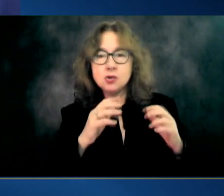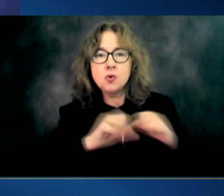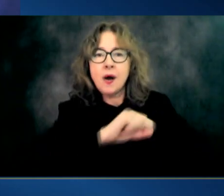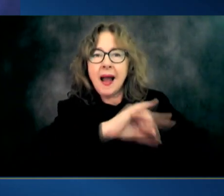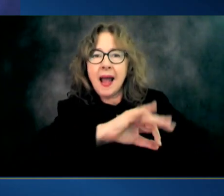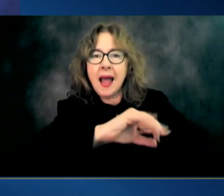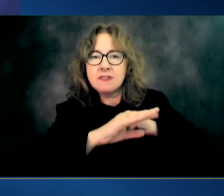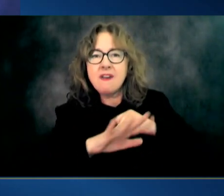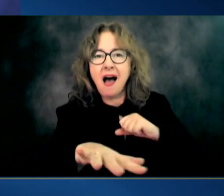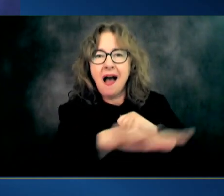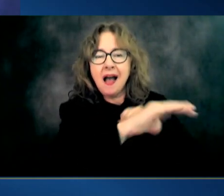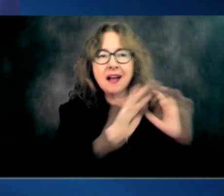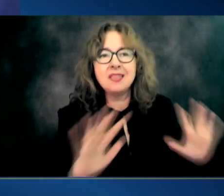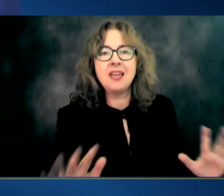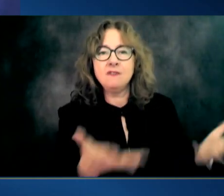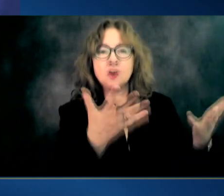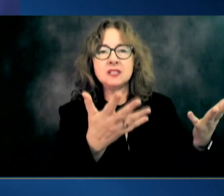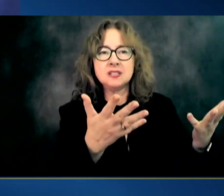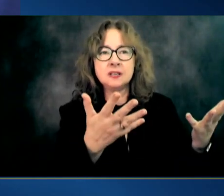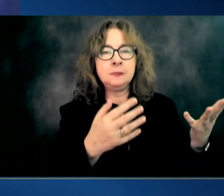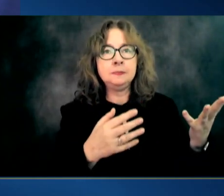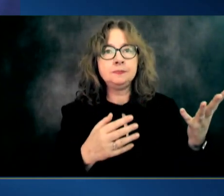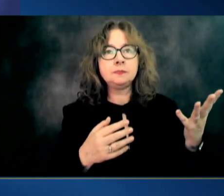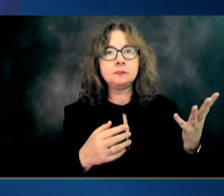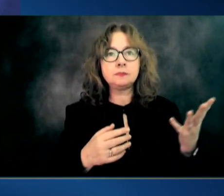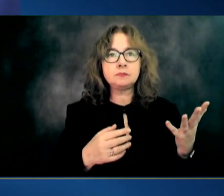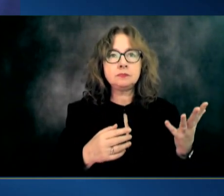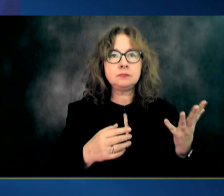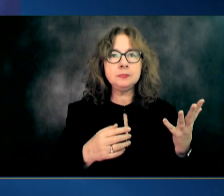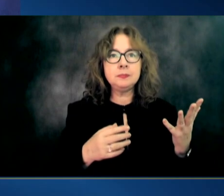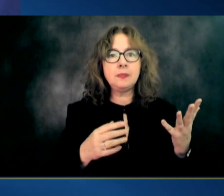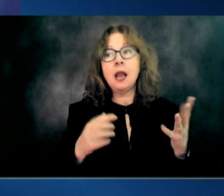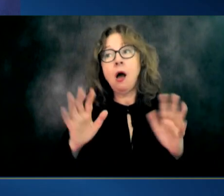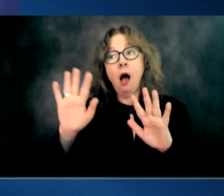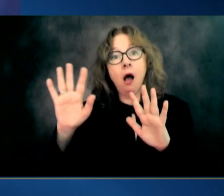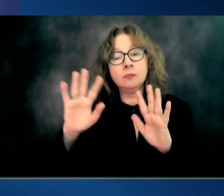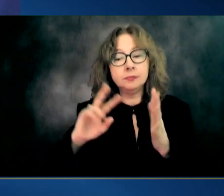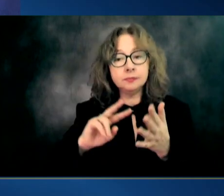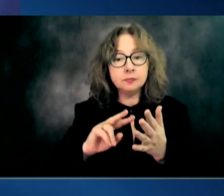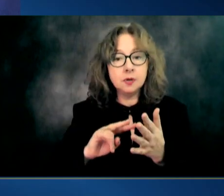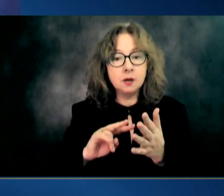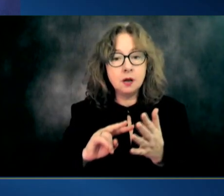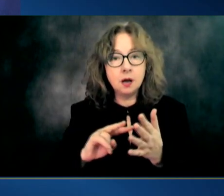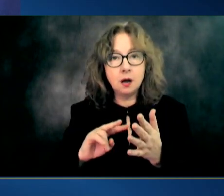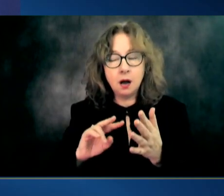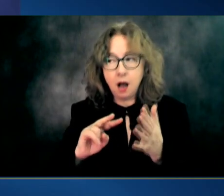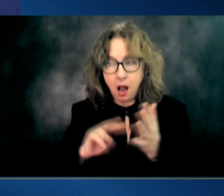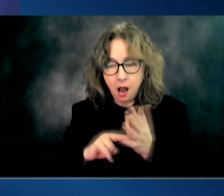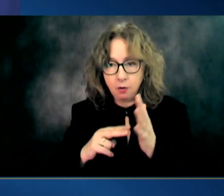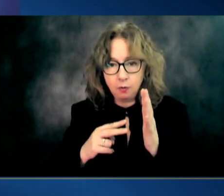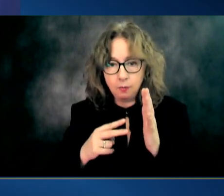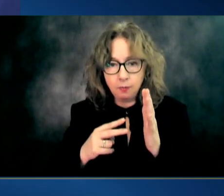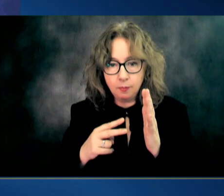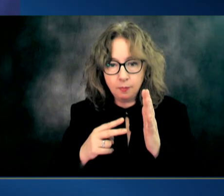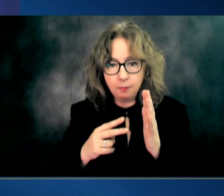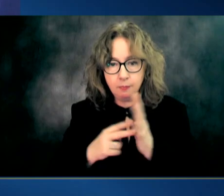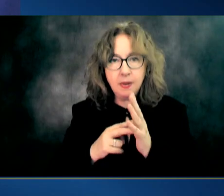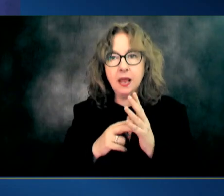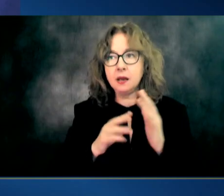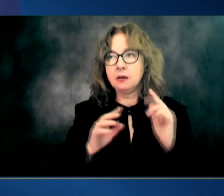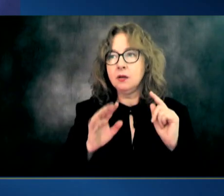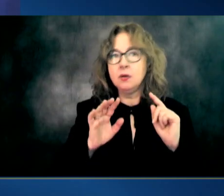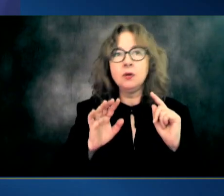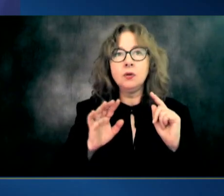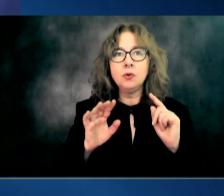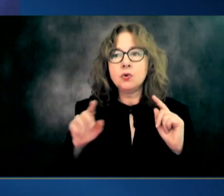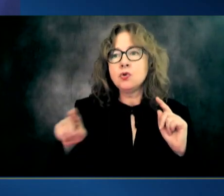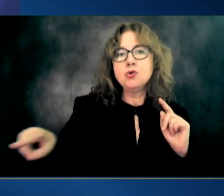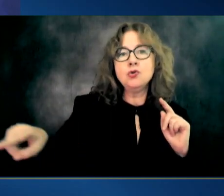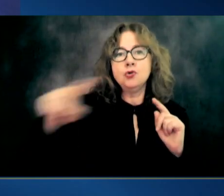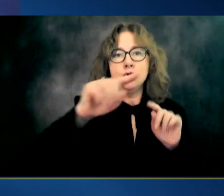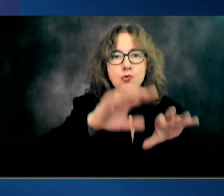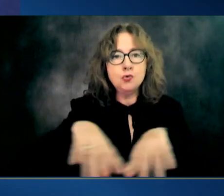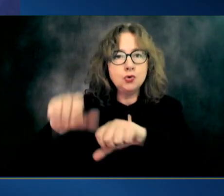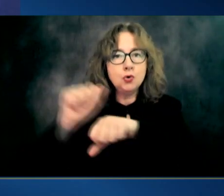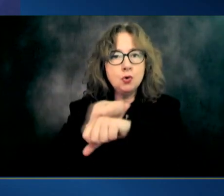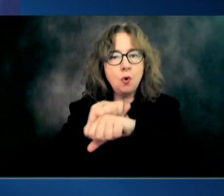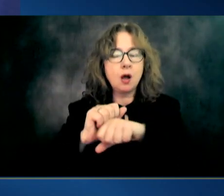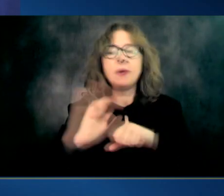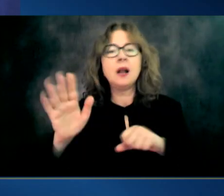But I don't want the work to be on your shoulders, because you have enough to shoulder. So, I feel